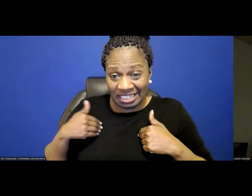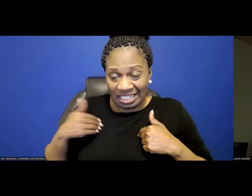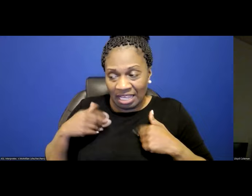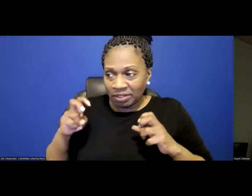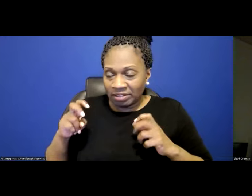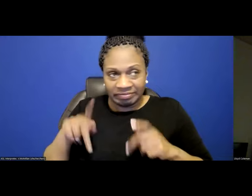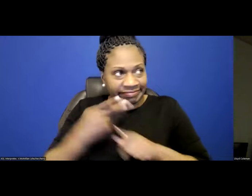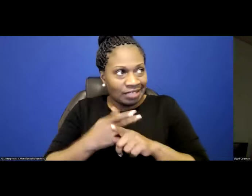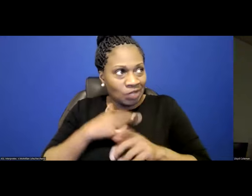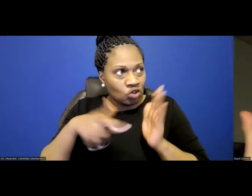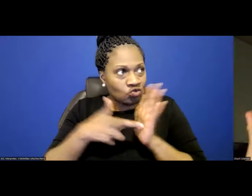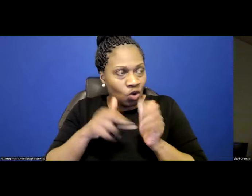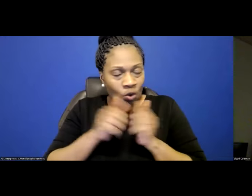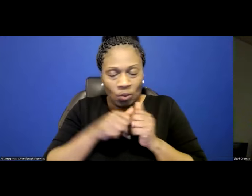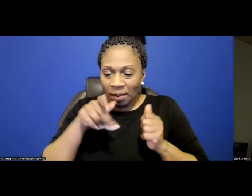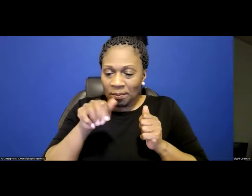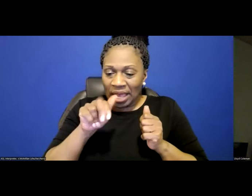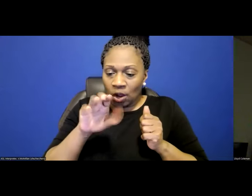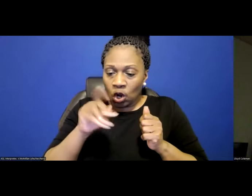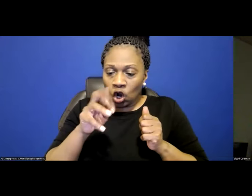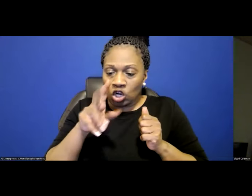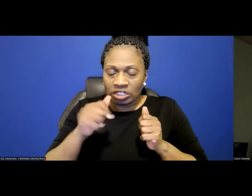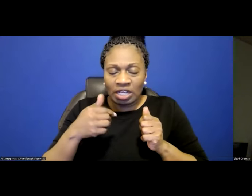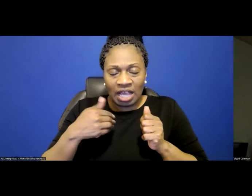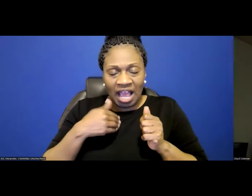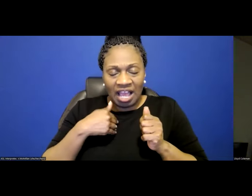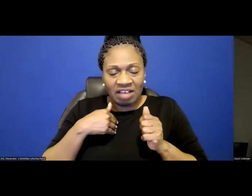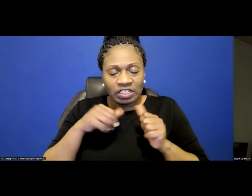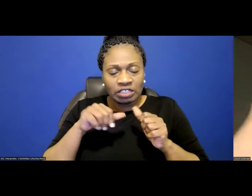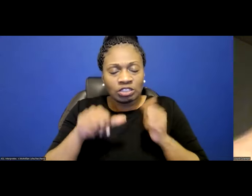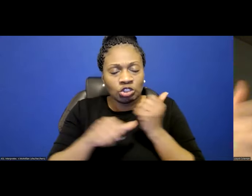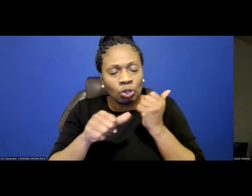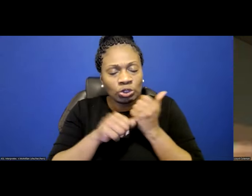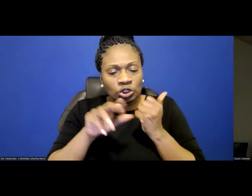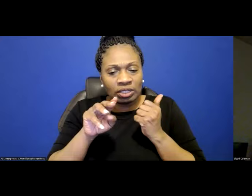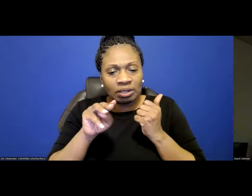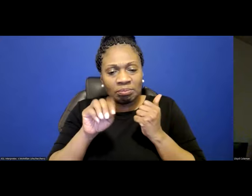I have an associate media director role where I'm employing other musicians